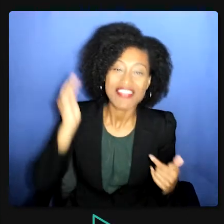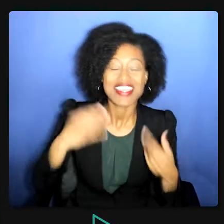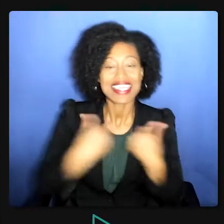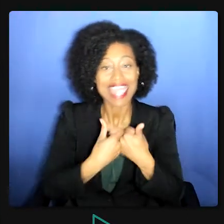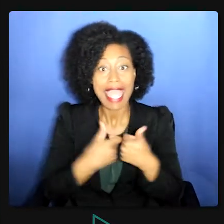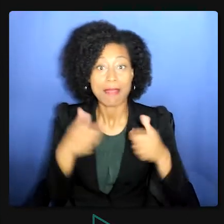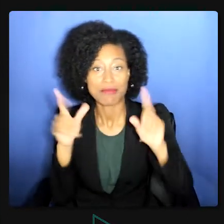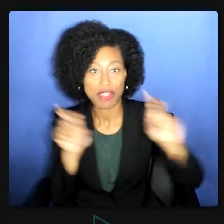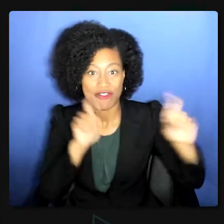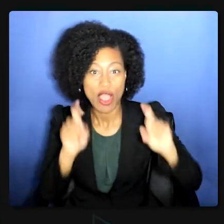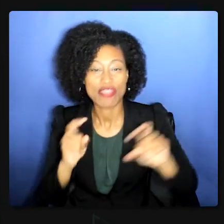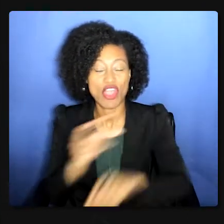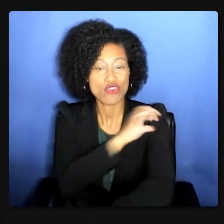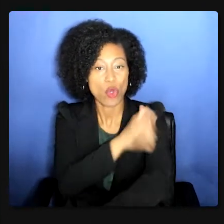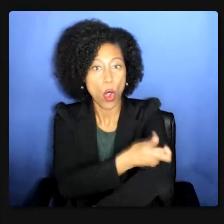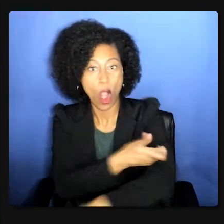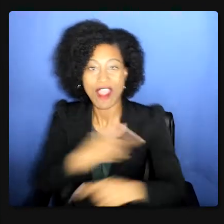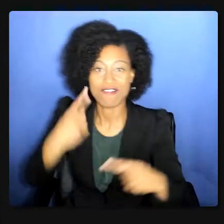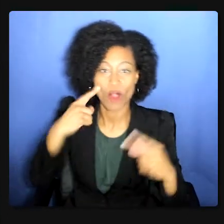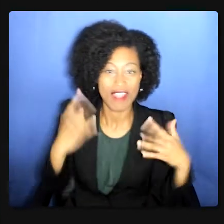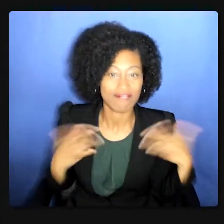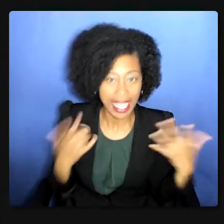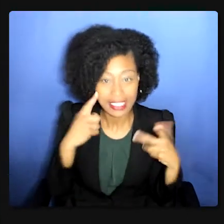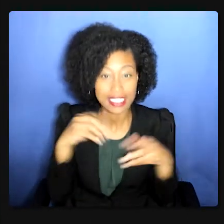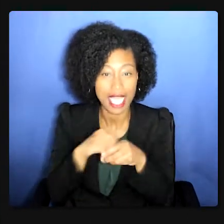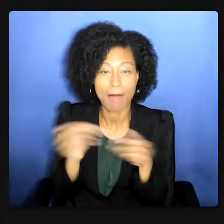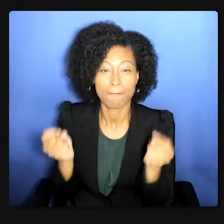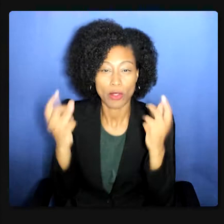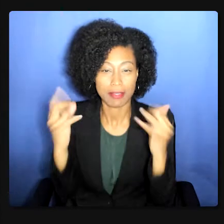are the authoritative source of events for multiplayer games.